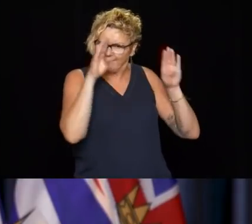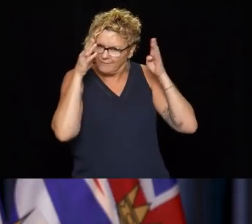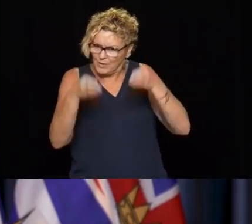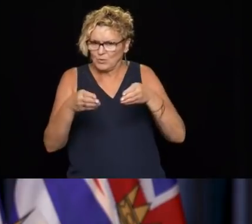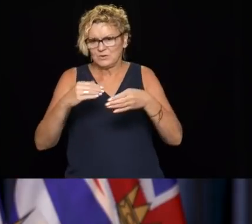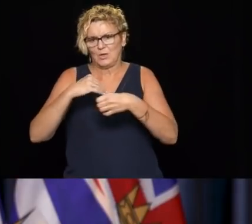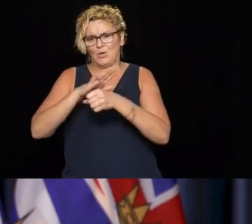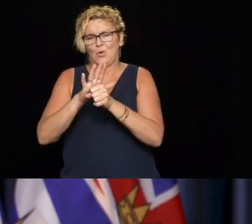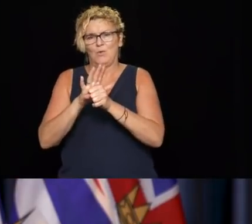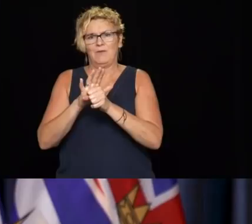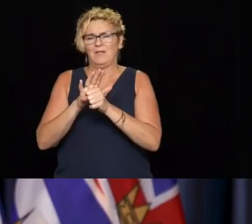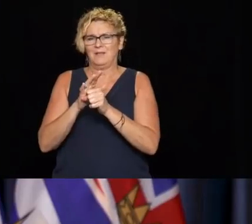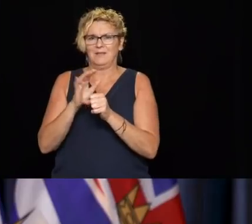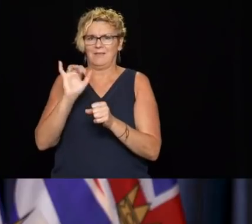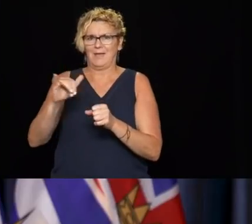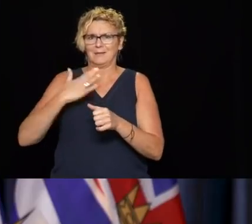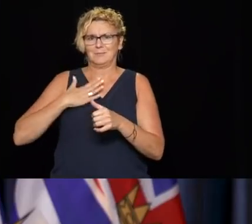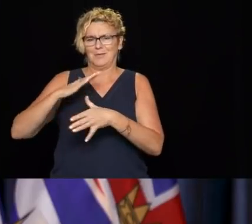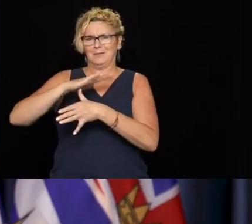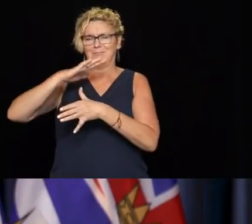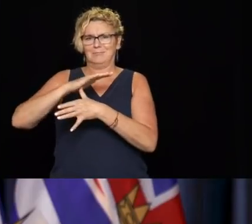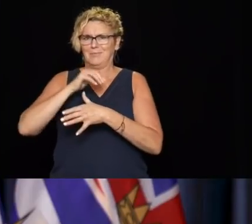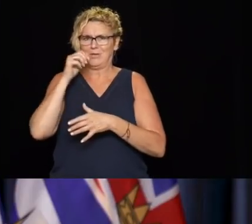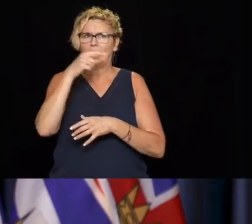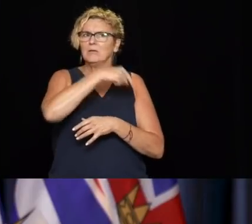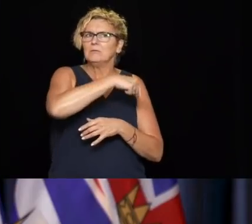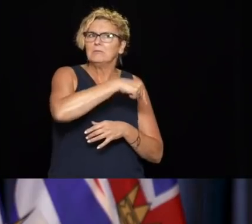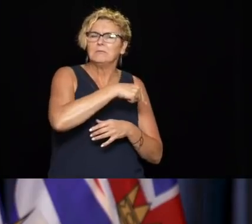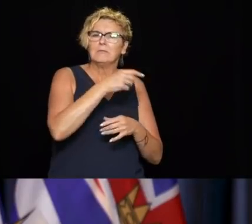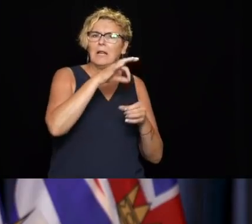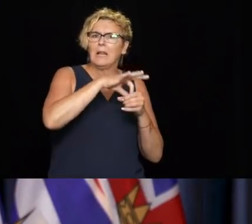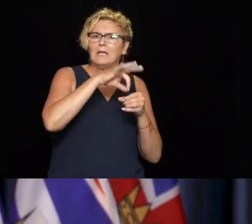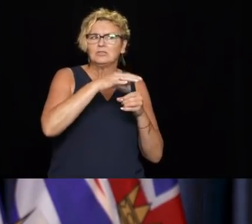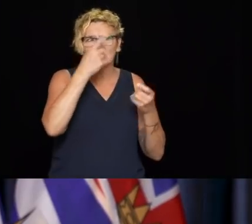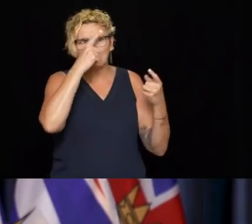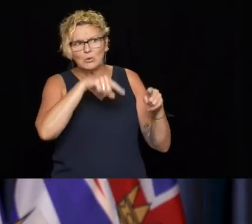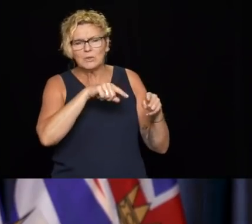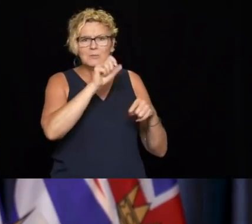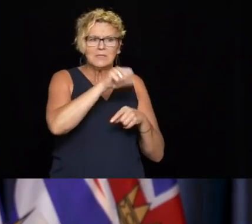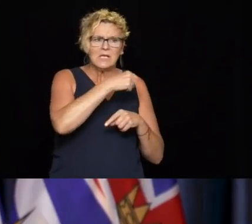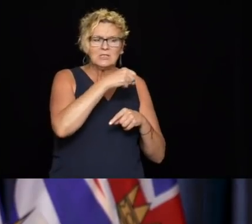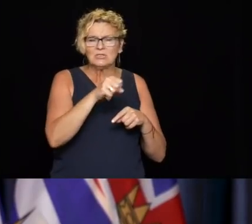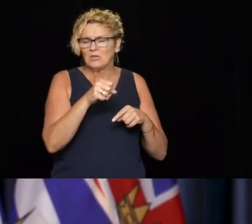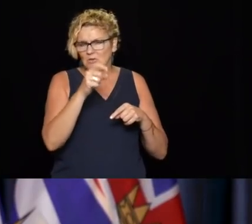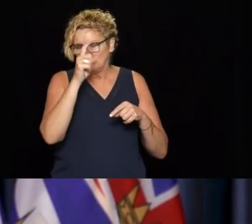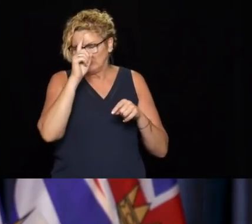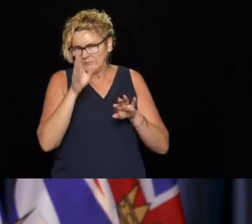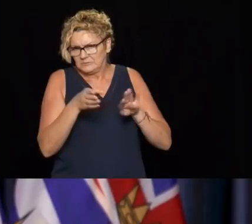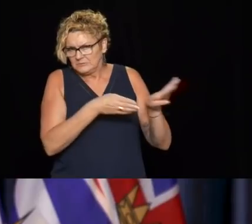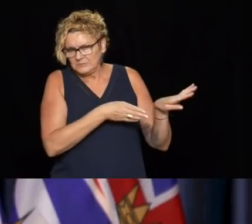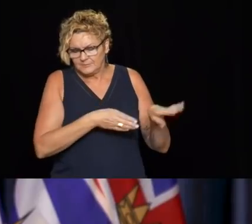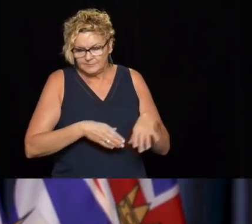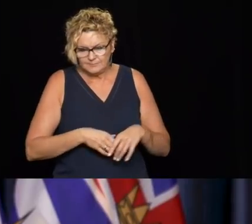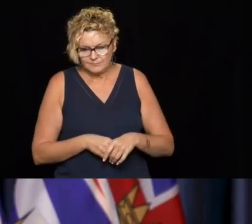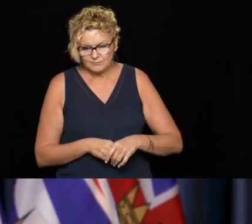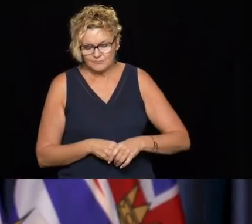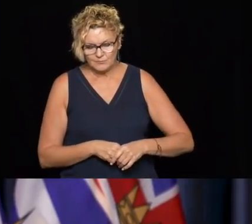Columbians in the legislature well over the past 3 years, and focused on the task at hand and that is a